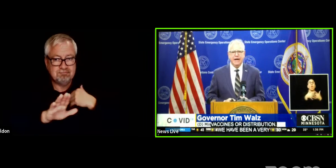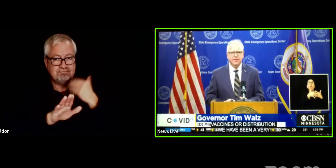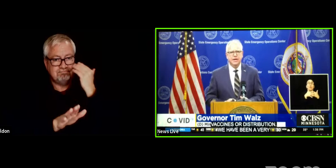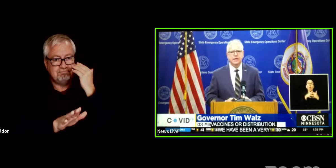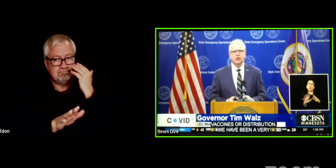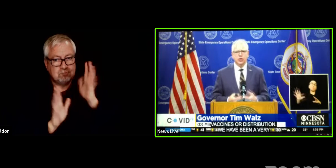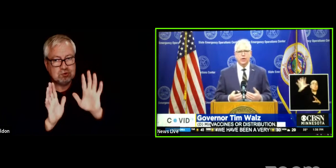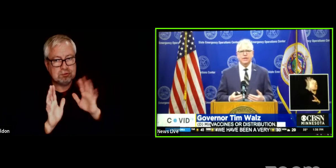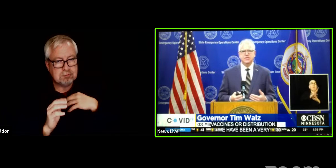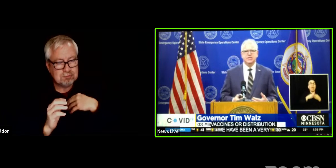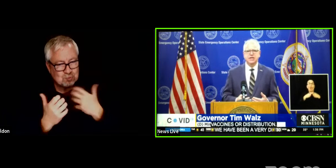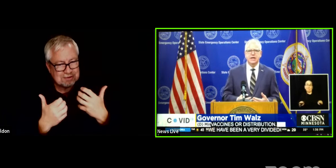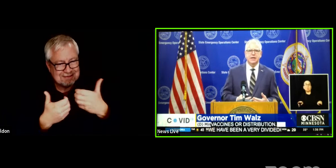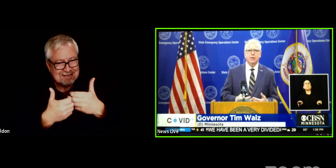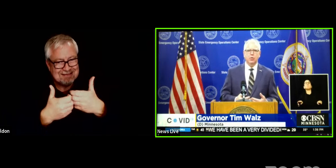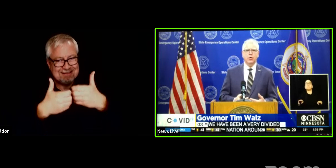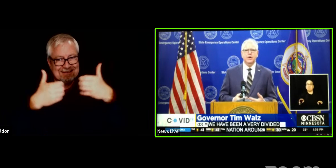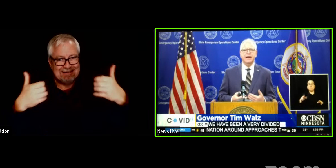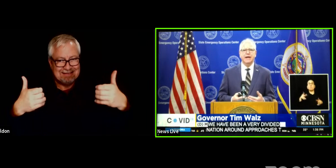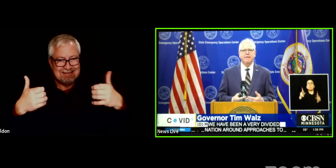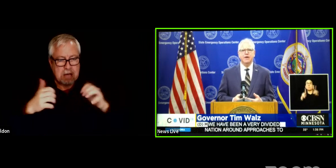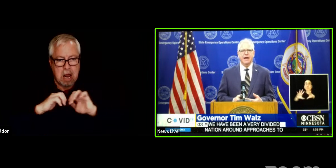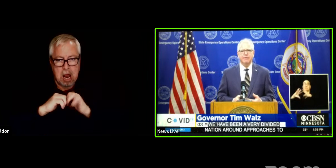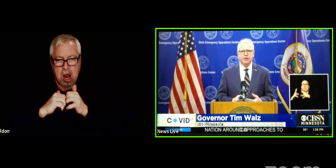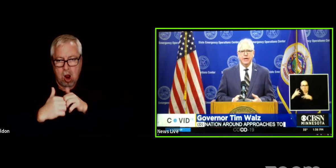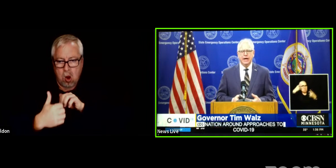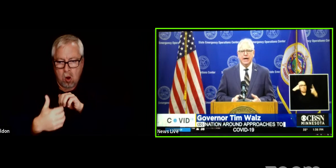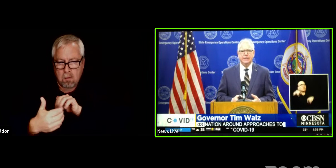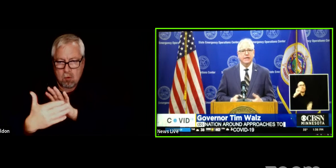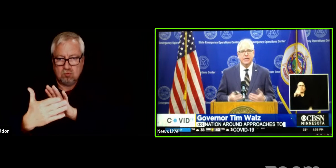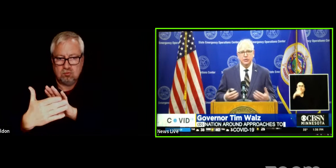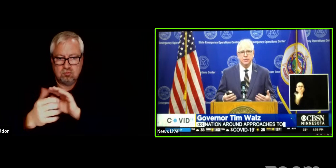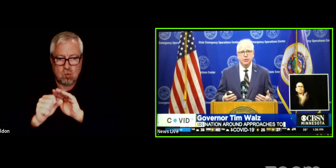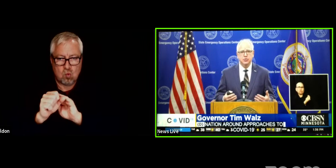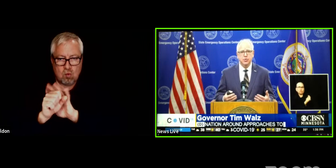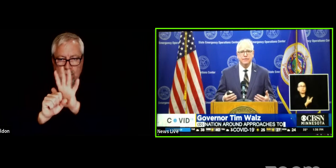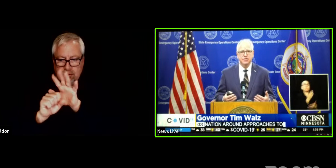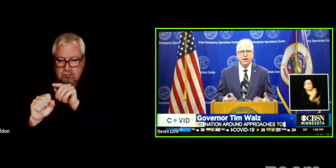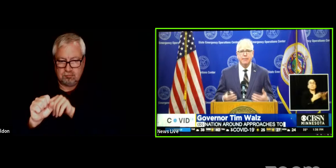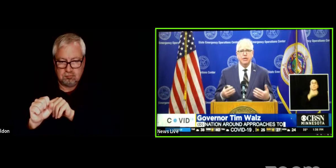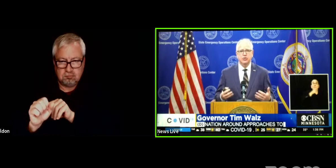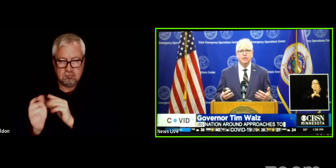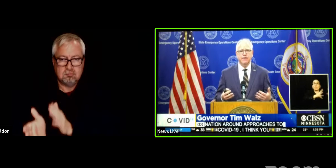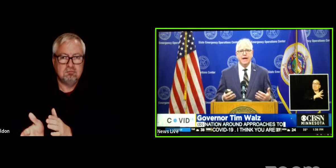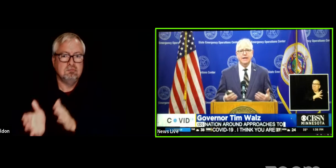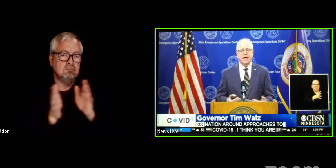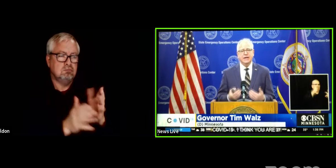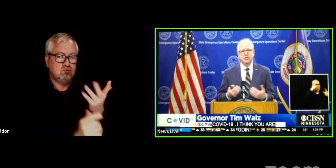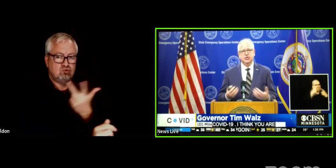I THINK YOU'RE GOING TO SEE THAT WE'RE GOING TO MAKE EVERY EFFORT TO HEAL SOME OF THOSE RIFTS, TO COME IN UNIFIED, AS SOON